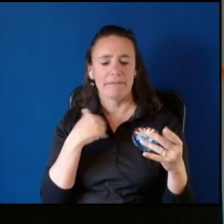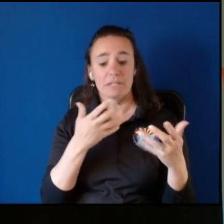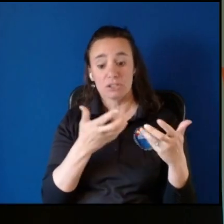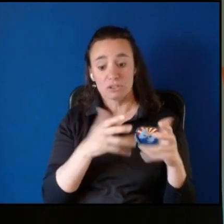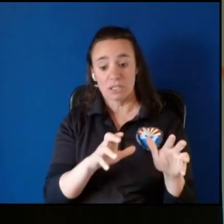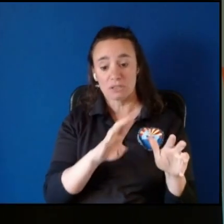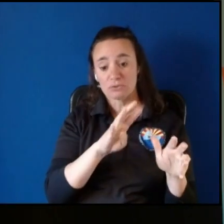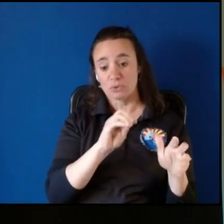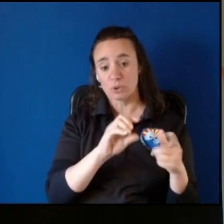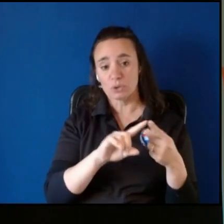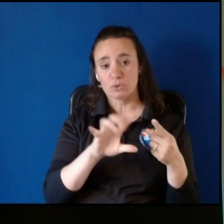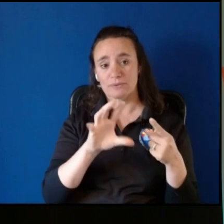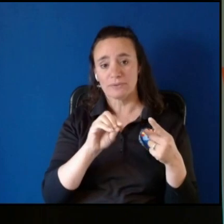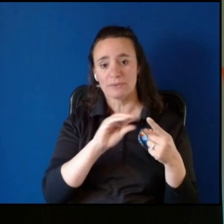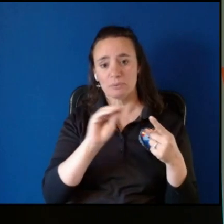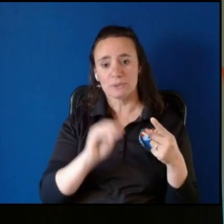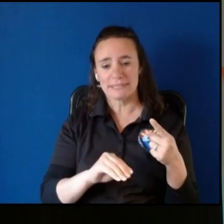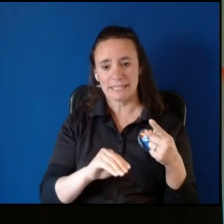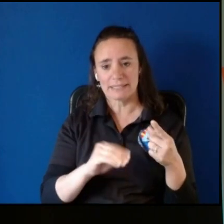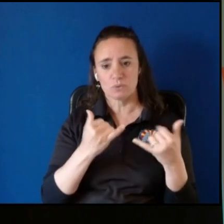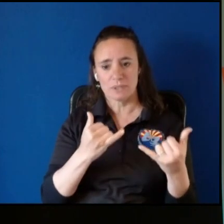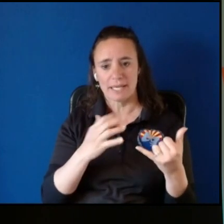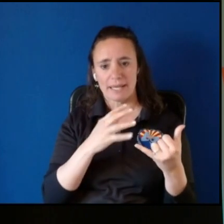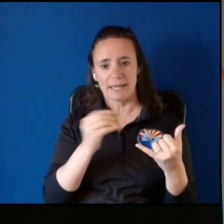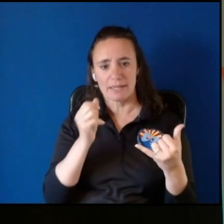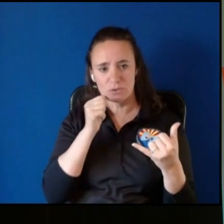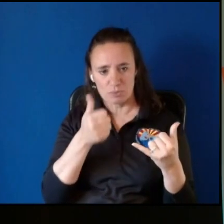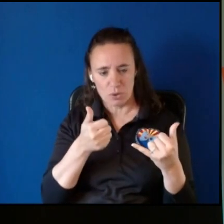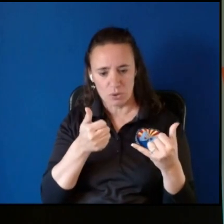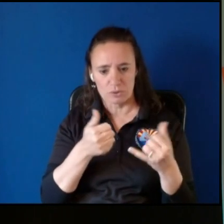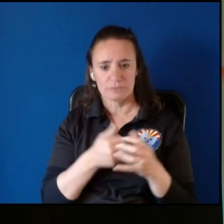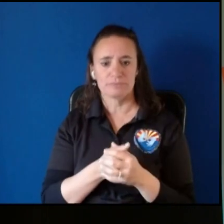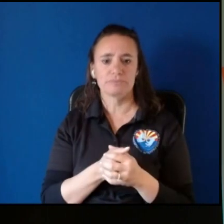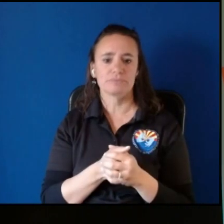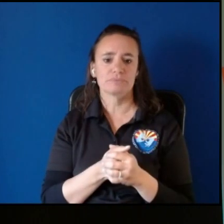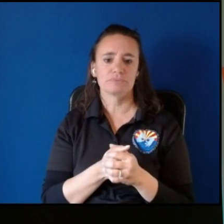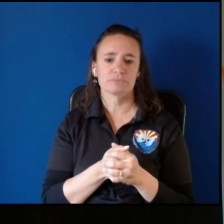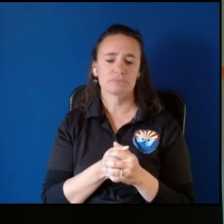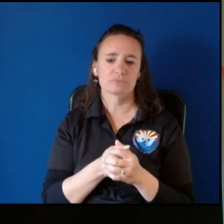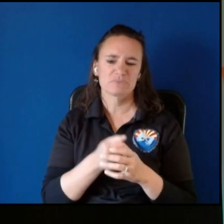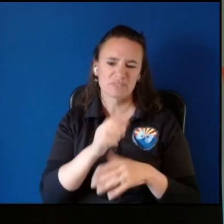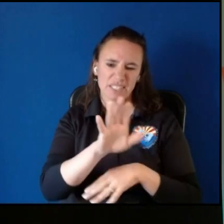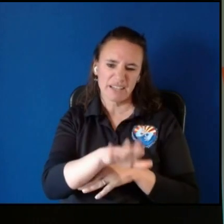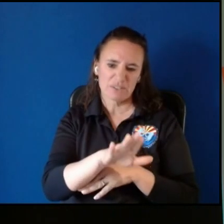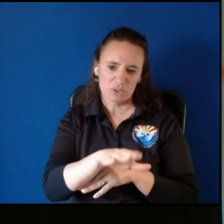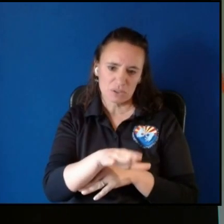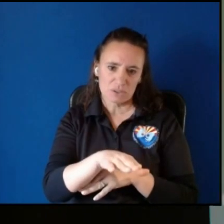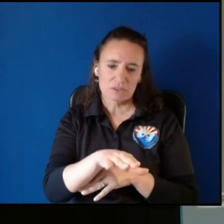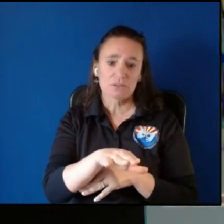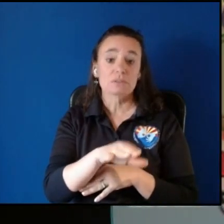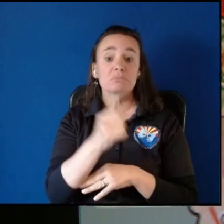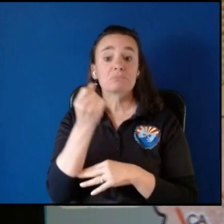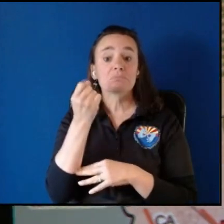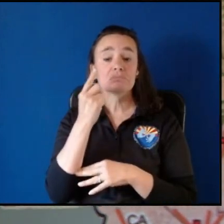again tomorrow for showers and thunderstorms across the area in the afternoon hours. But look at Saturday here. Saturday, all